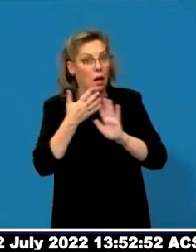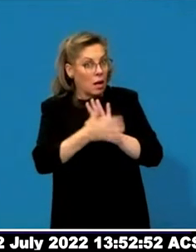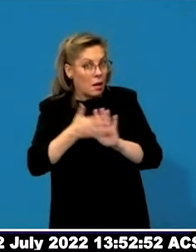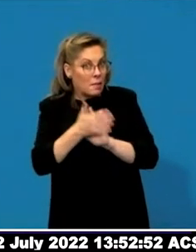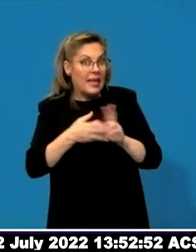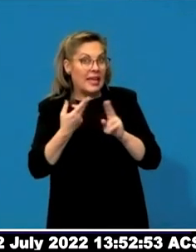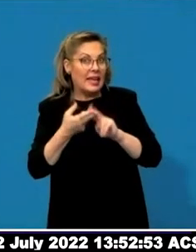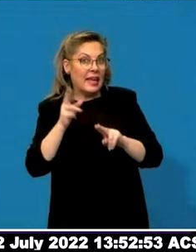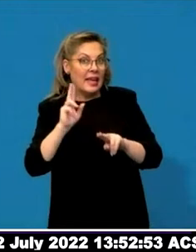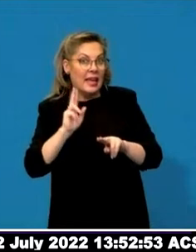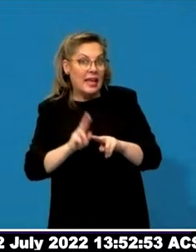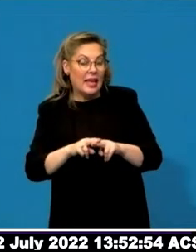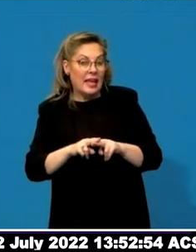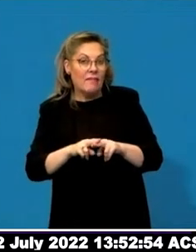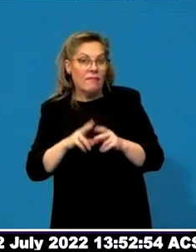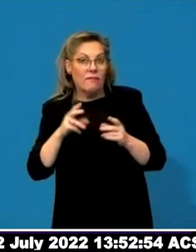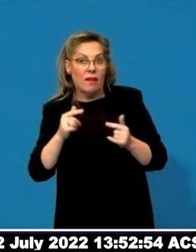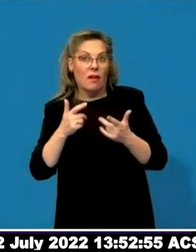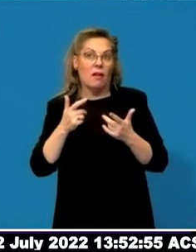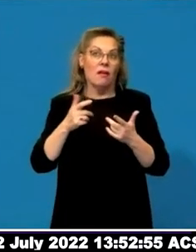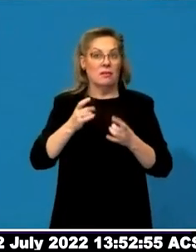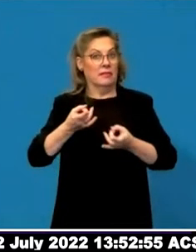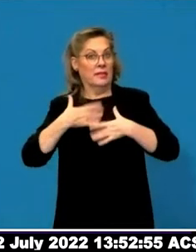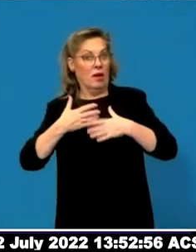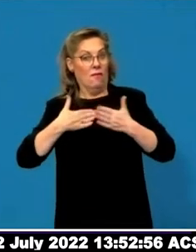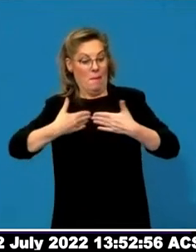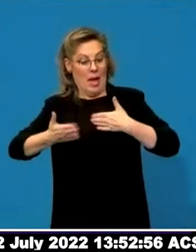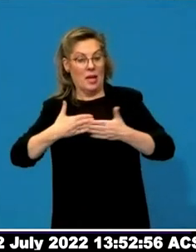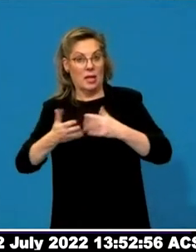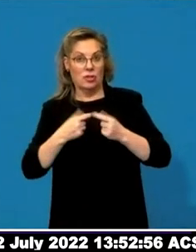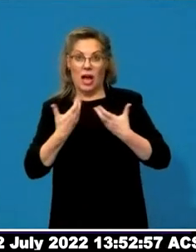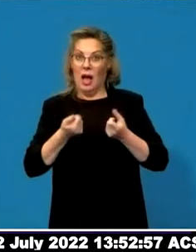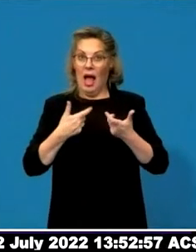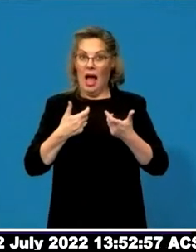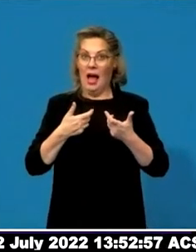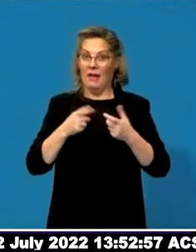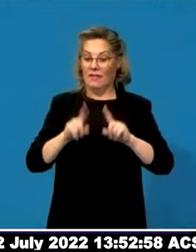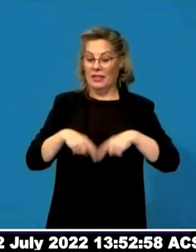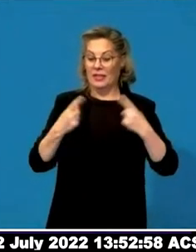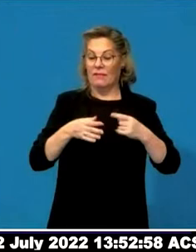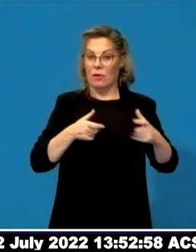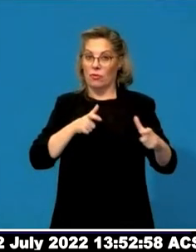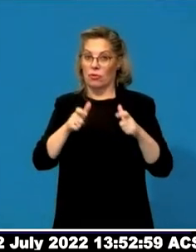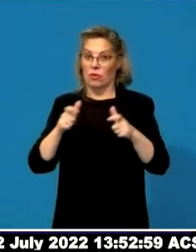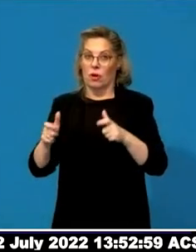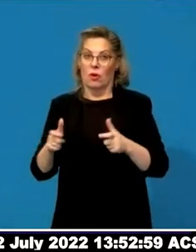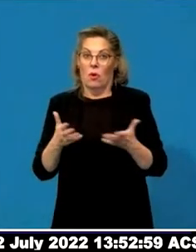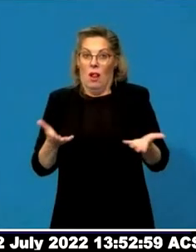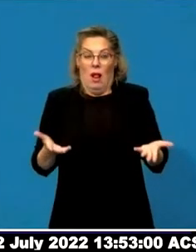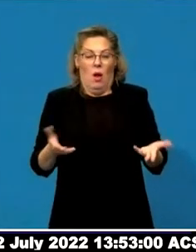Are there plans, for example, that are self-managed? MS McRAE: There's - I'm not aware of any self-managed plans out on the Lands